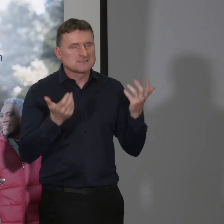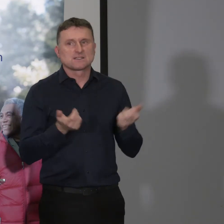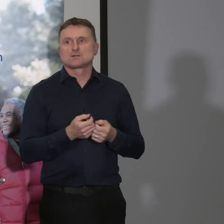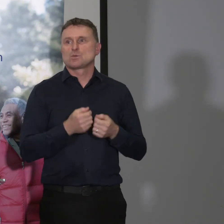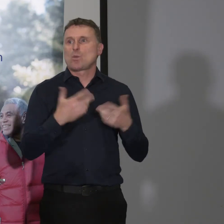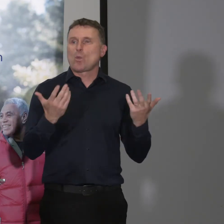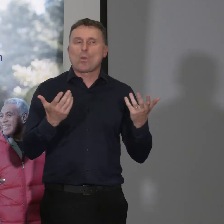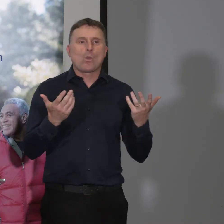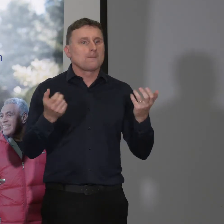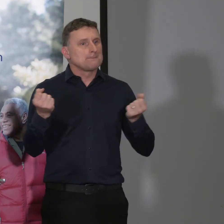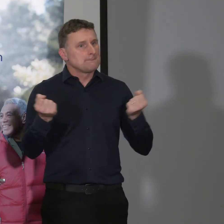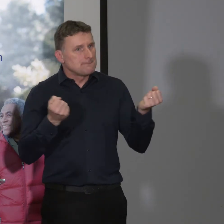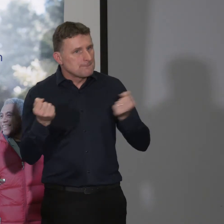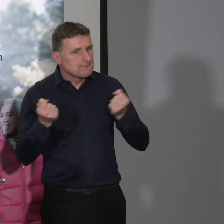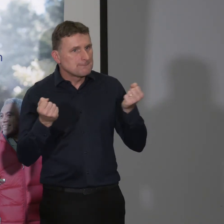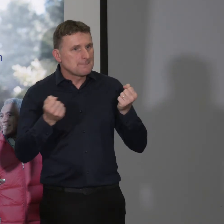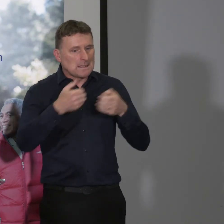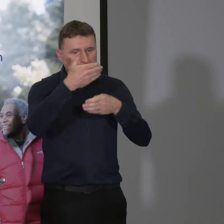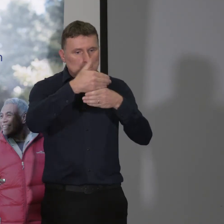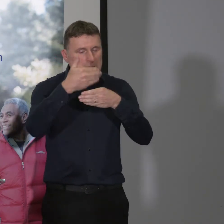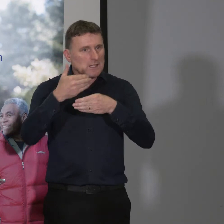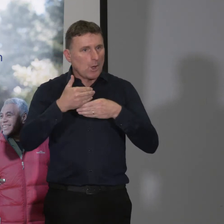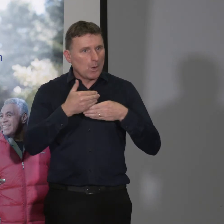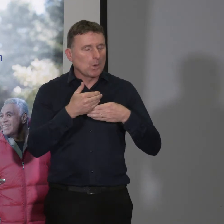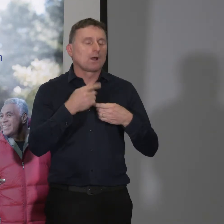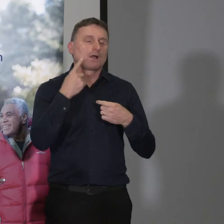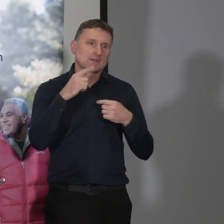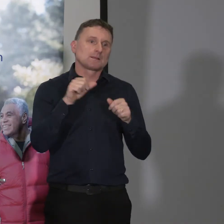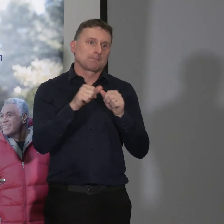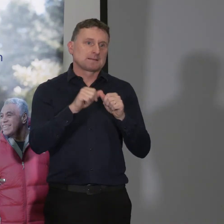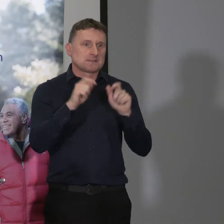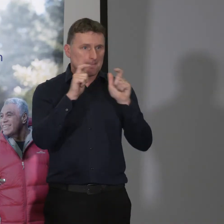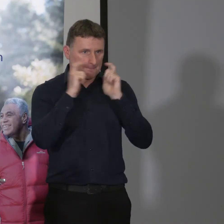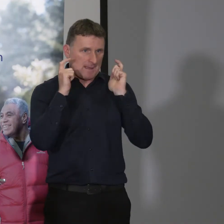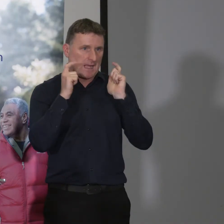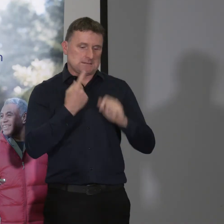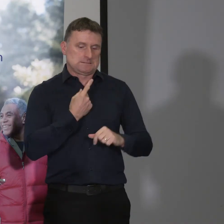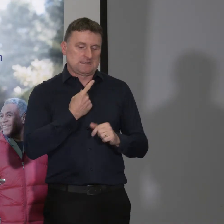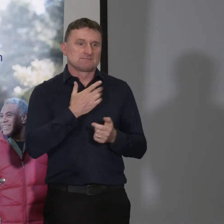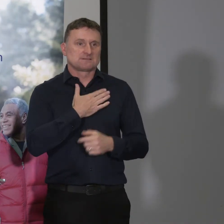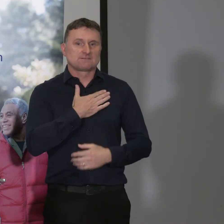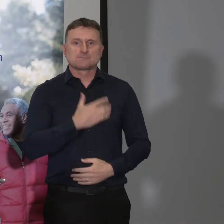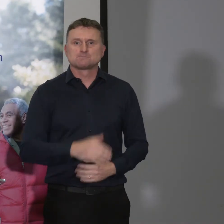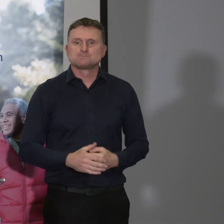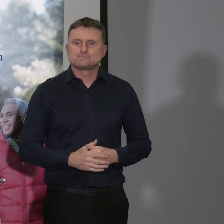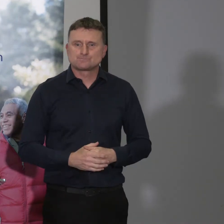and poor ventilation, public transport, buses, particularly these are a good example of that. We think masks are a